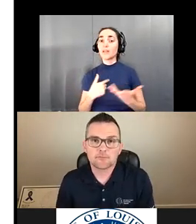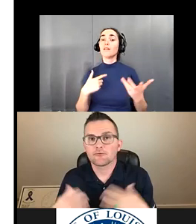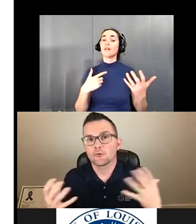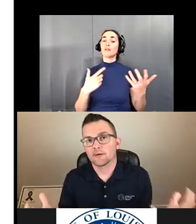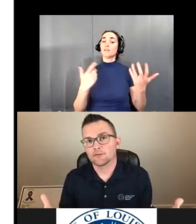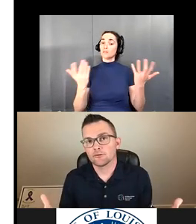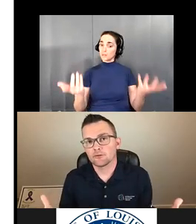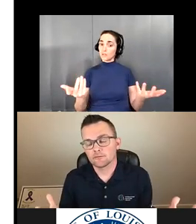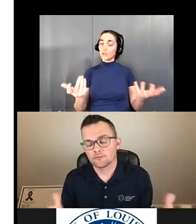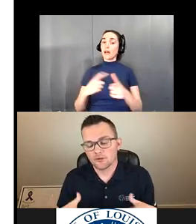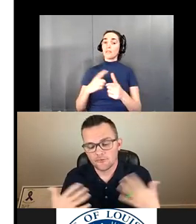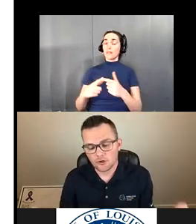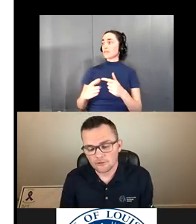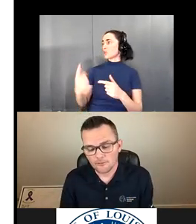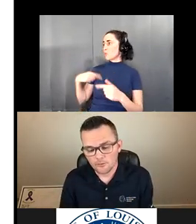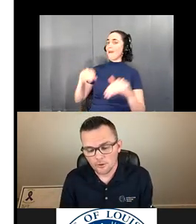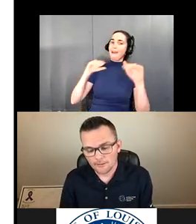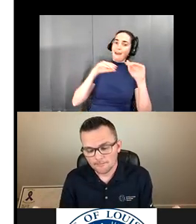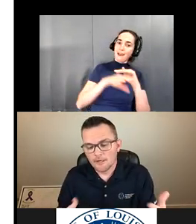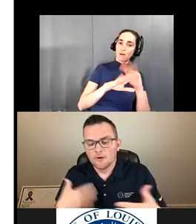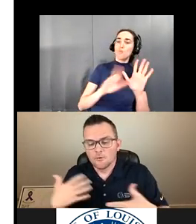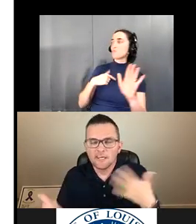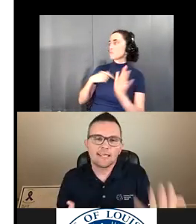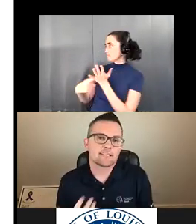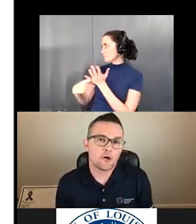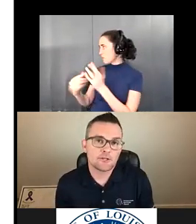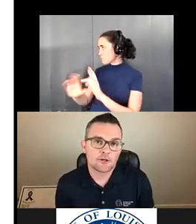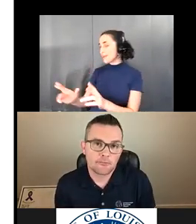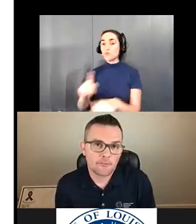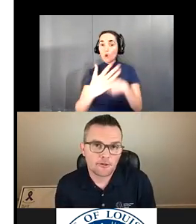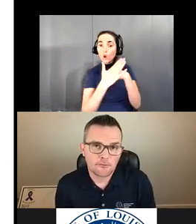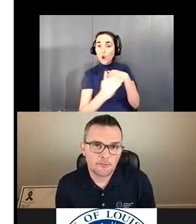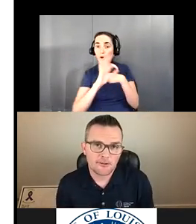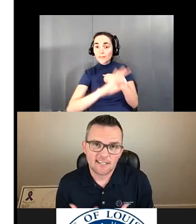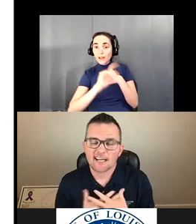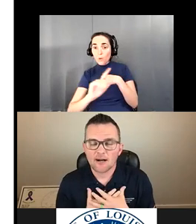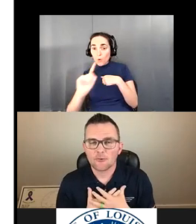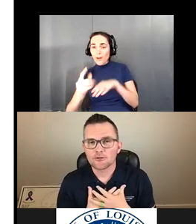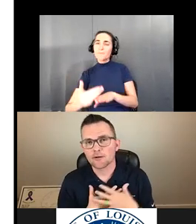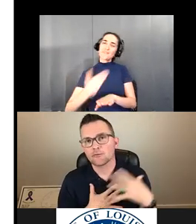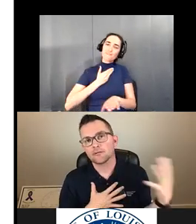before we have to do the, you know, if you call 911, we can get to know each other, maybe a little bit better. 15:46:45 That's kind of how we train police